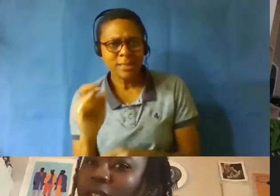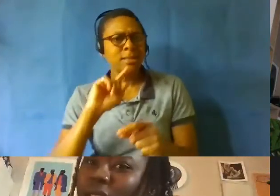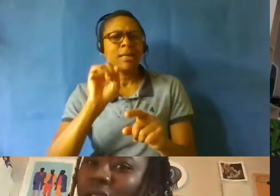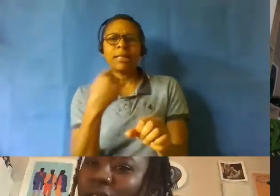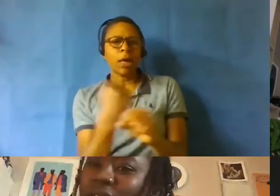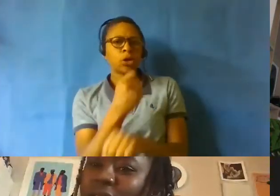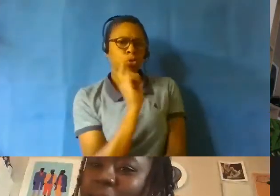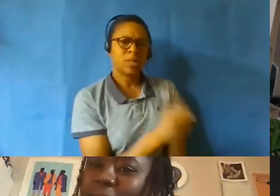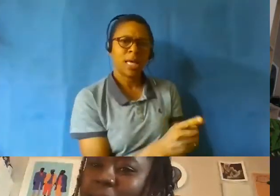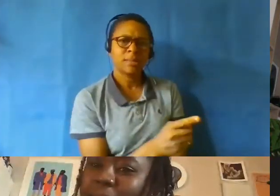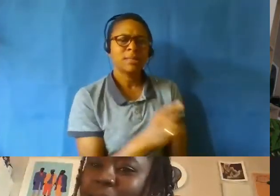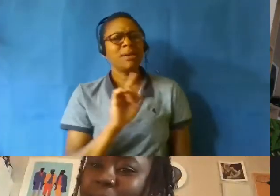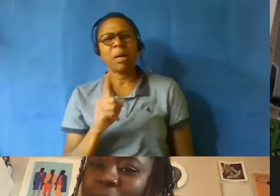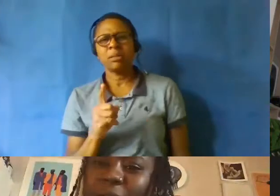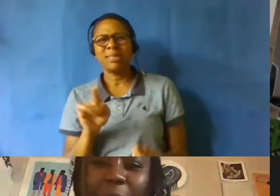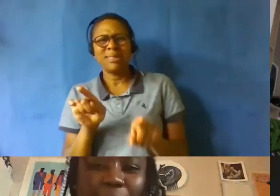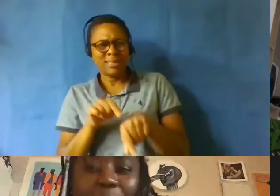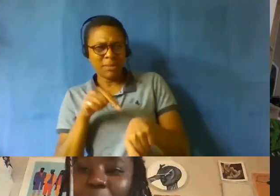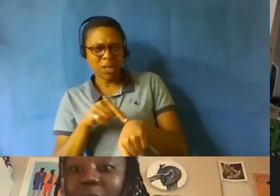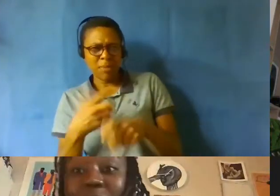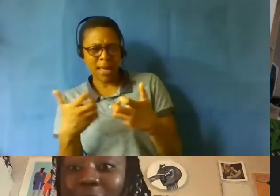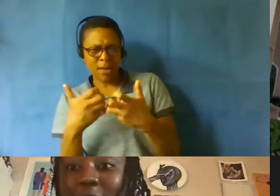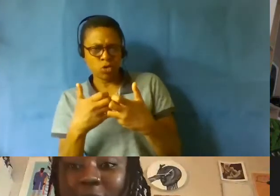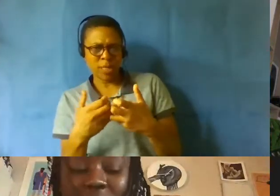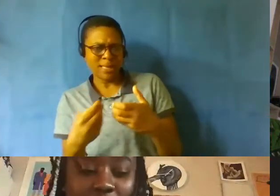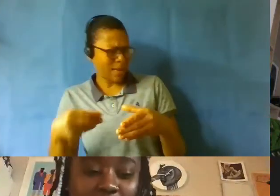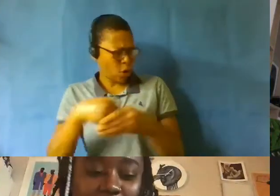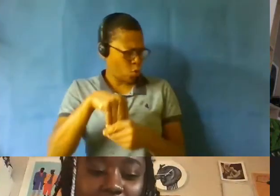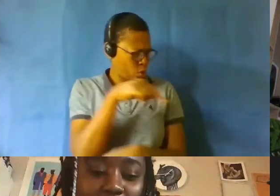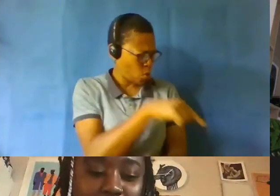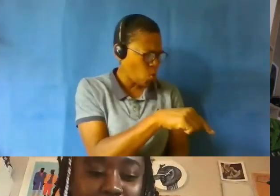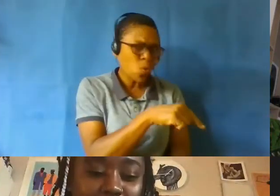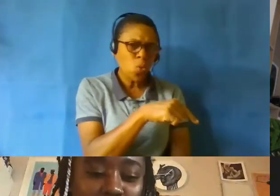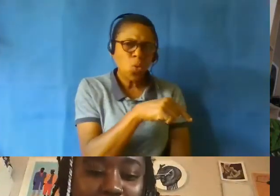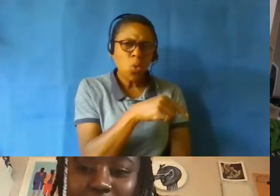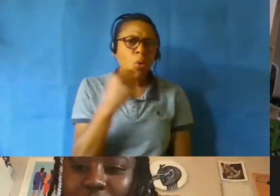things I don't know but thank you thanks so much for that I think we actually